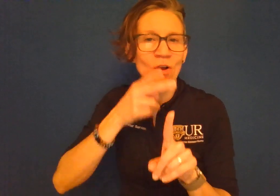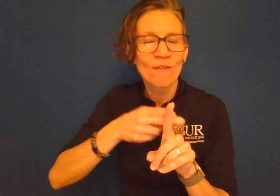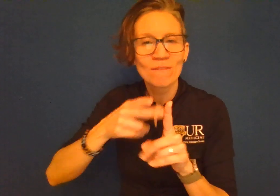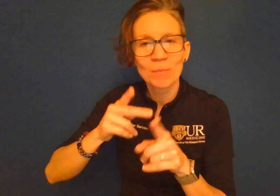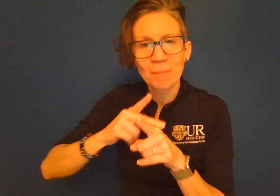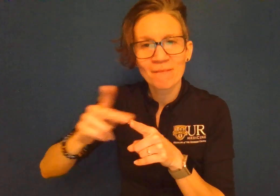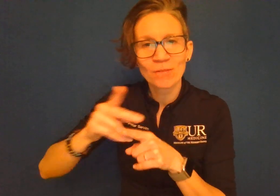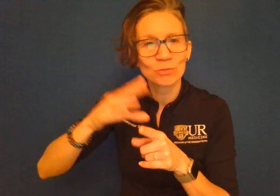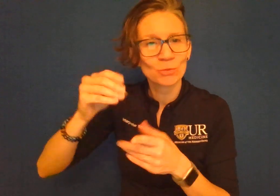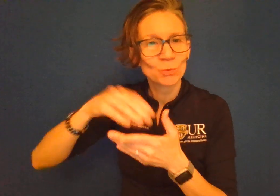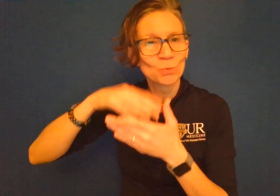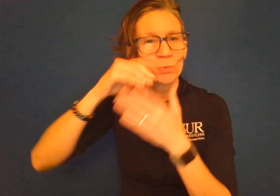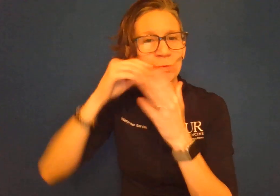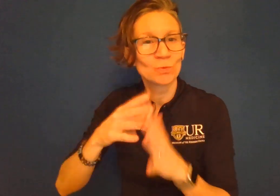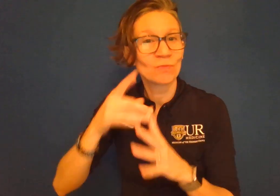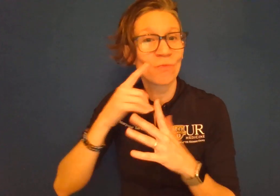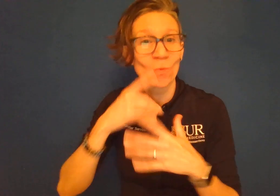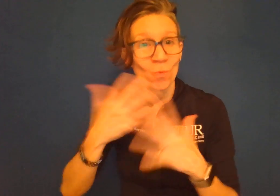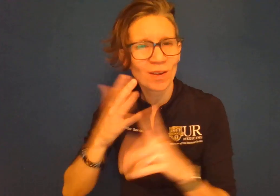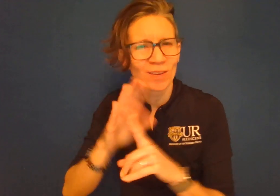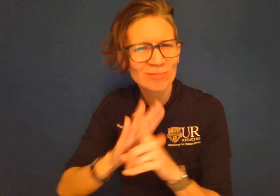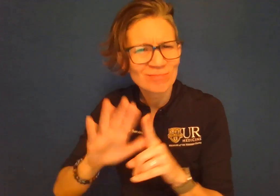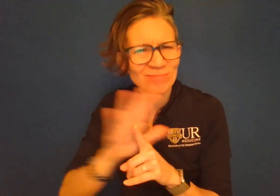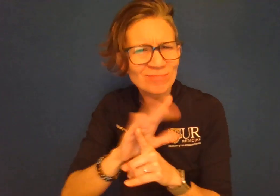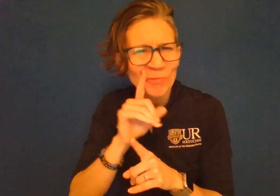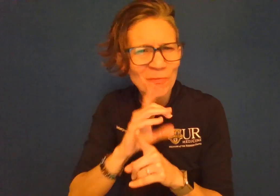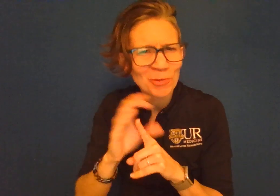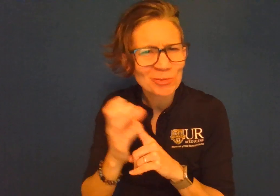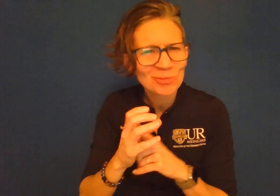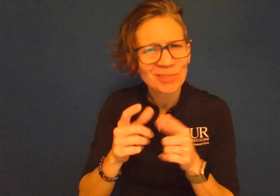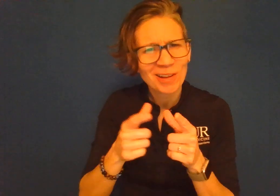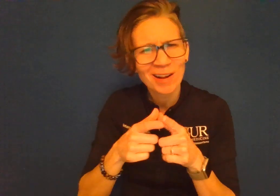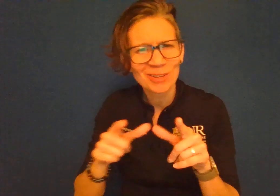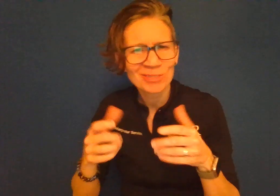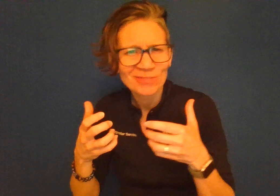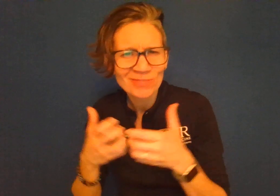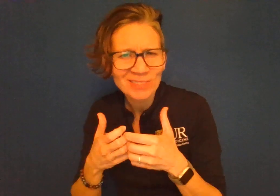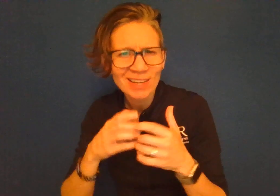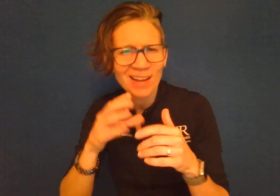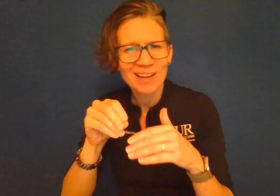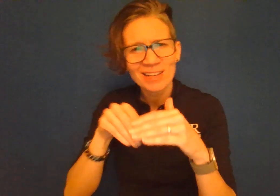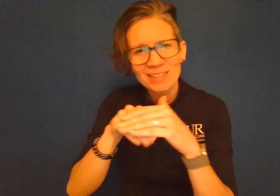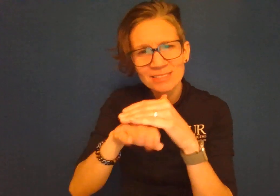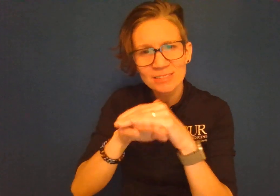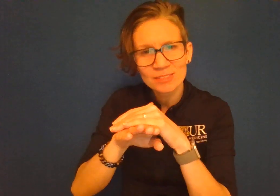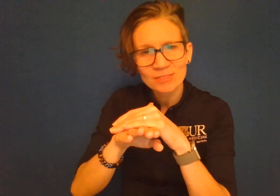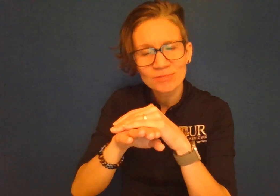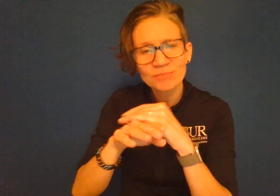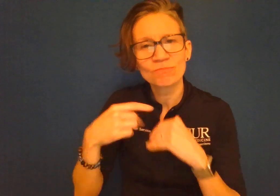and hard of hearing professionals and learners on deaf culture, language fit and access.